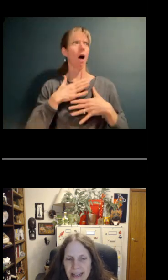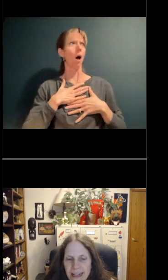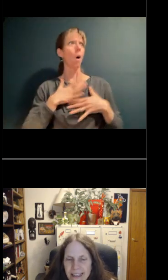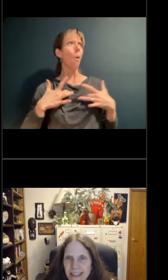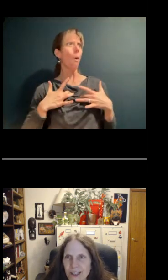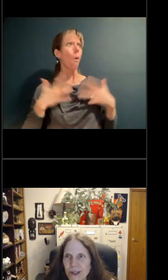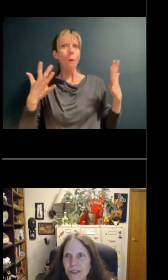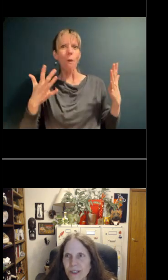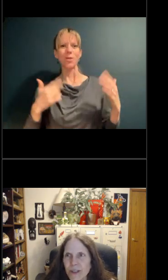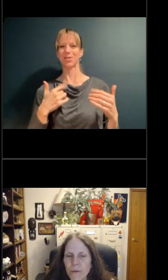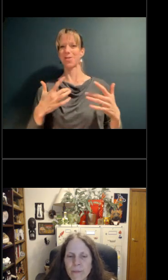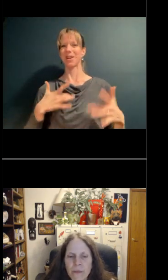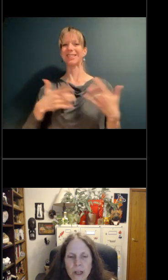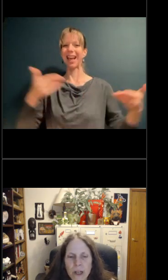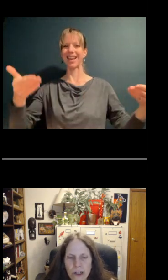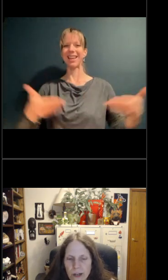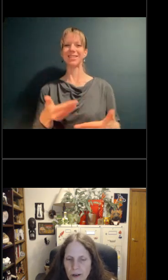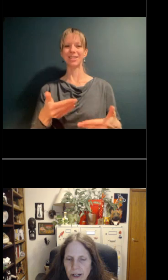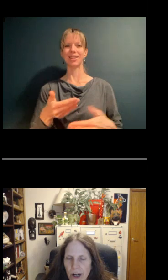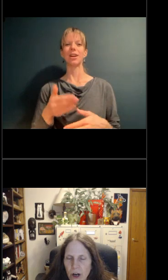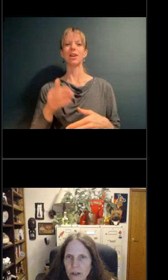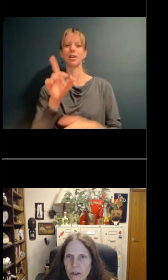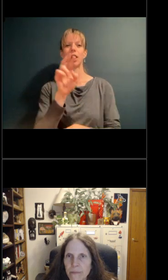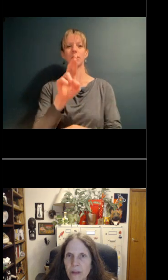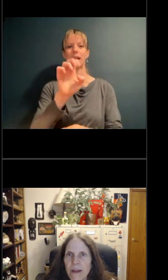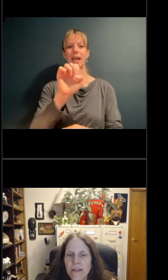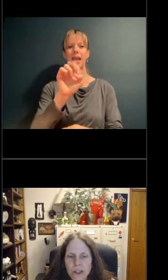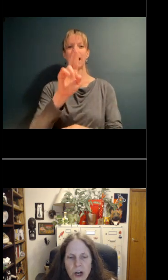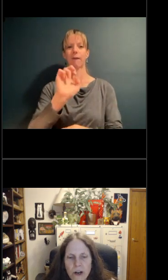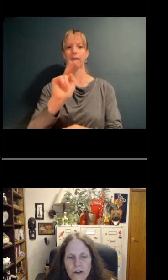We are excited to introduce to you Dr Erik Carter. Dr.